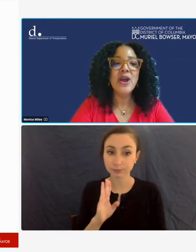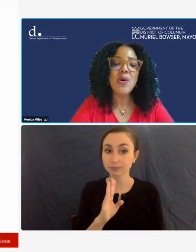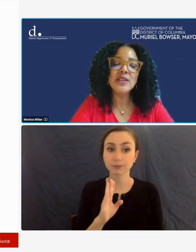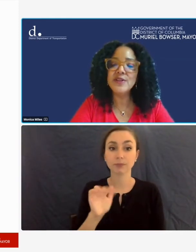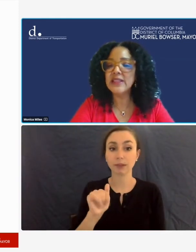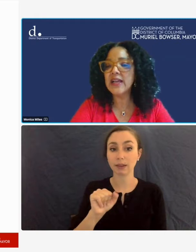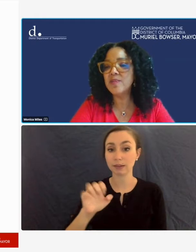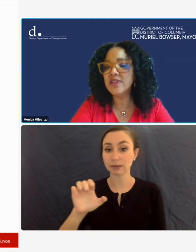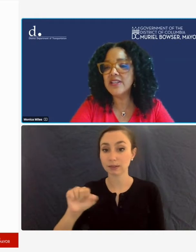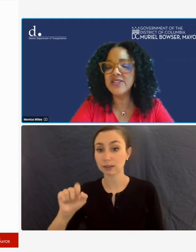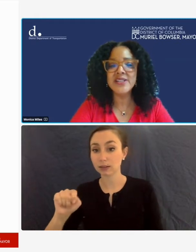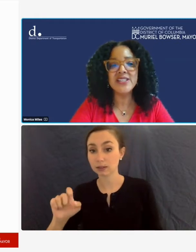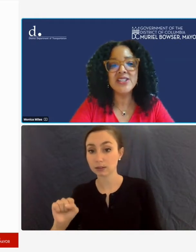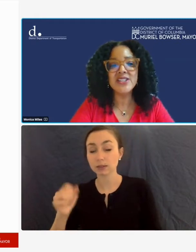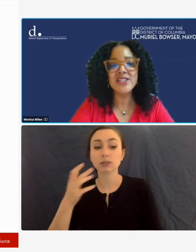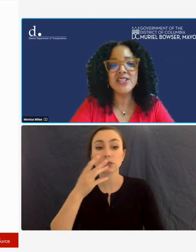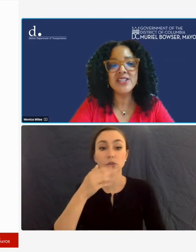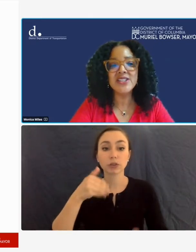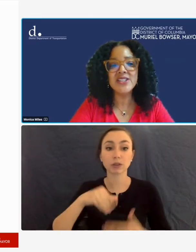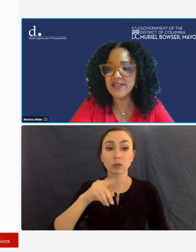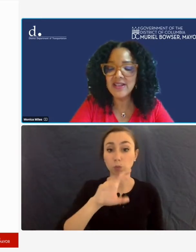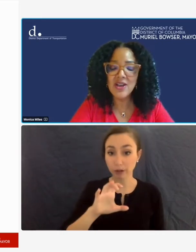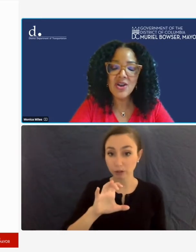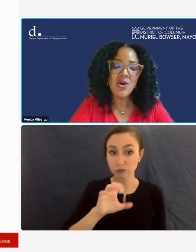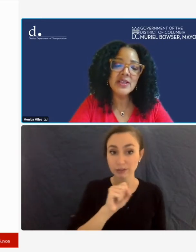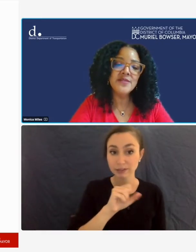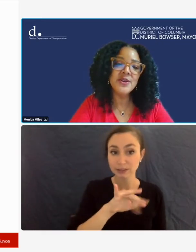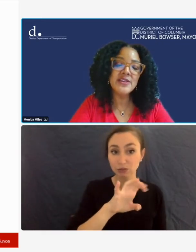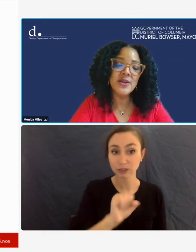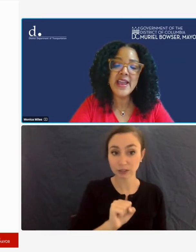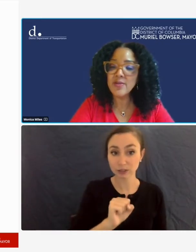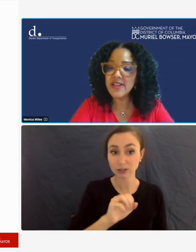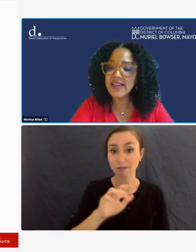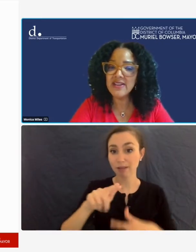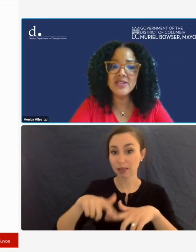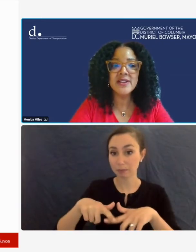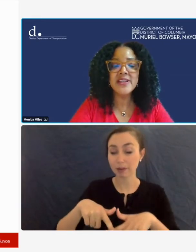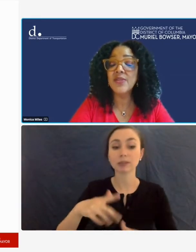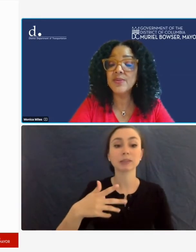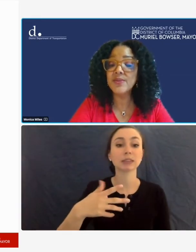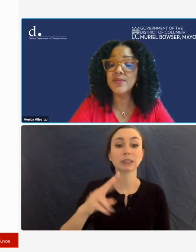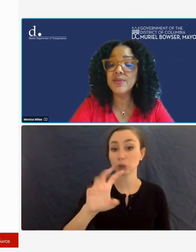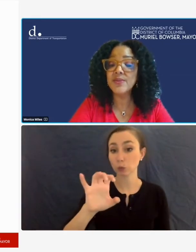of your liabilities are in the 2000 series all of your your equity accounts are in the 3000 series